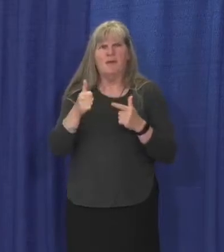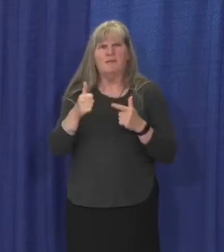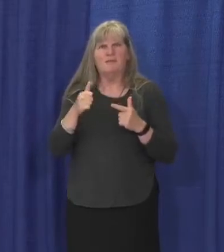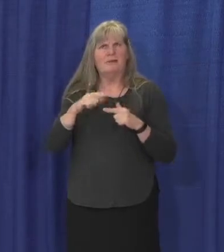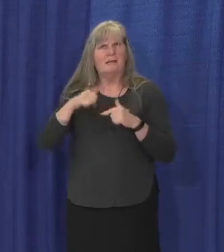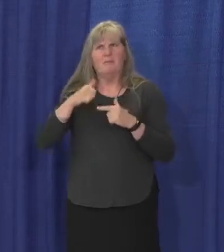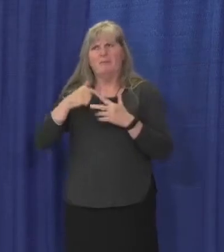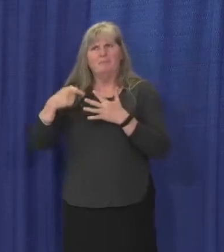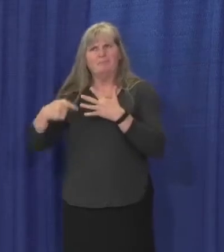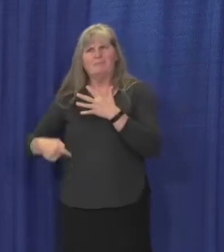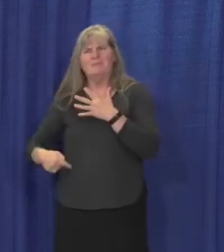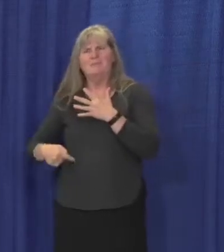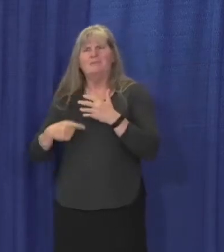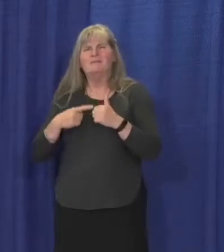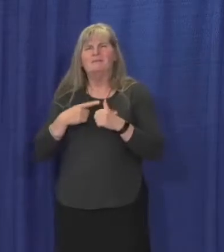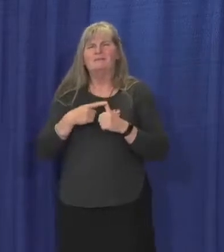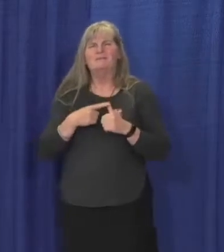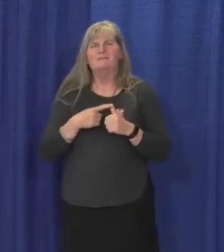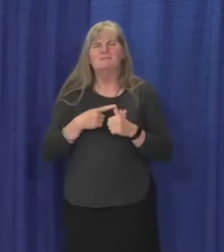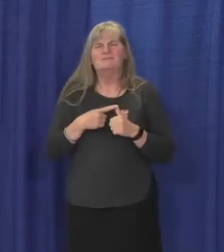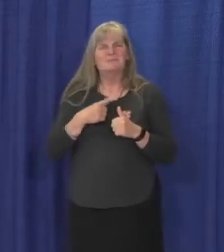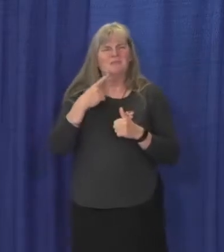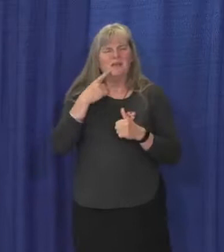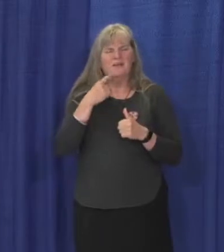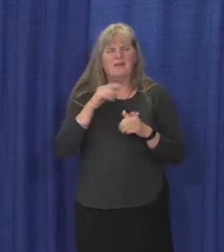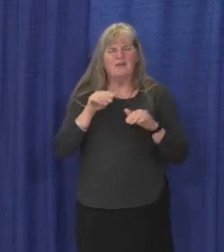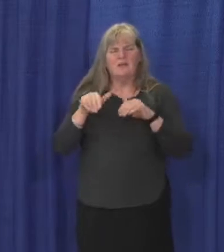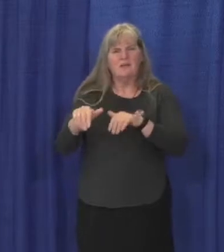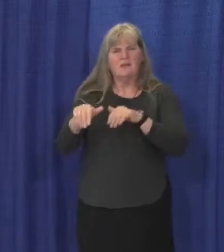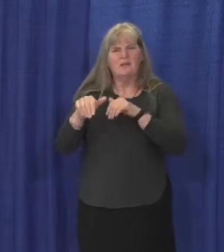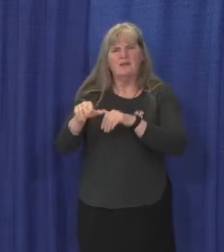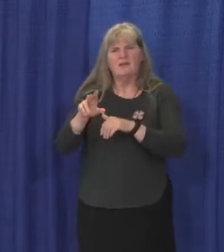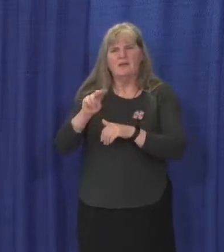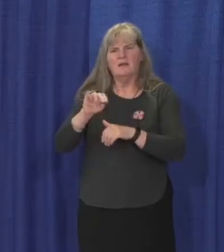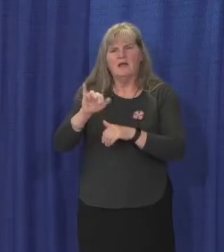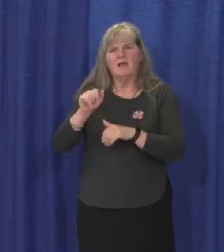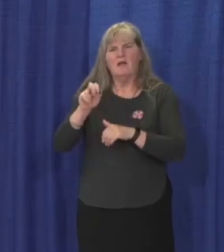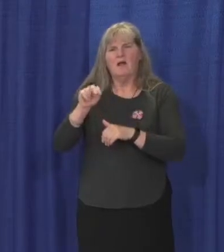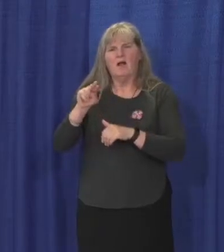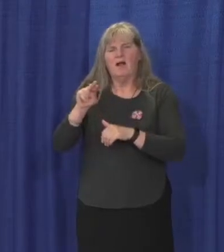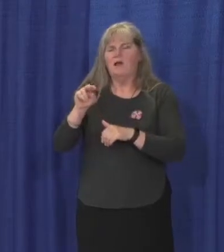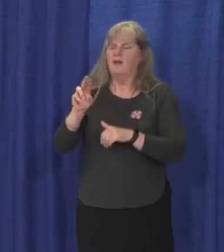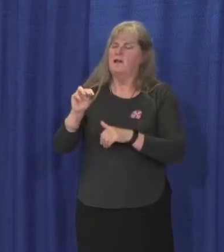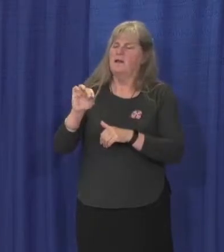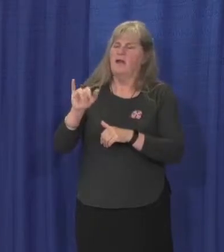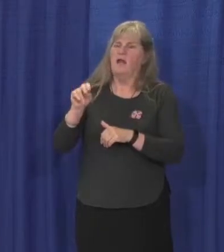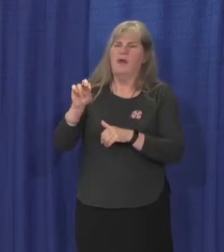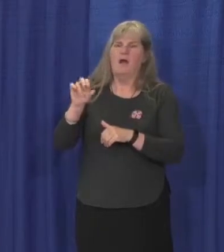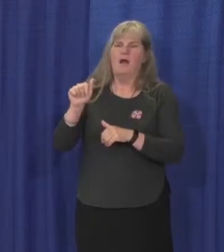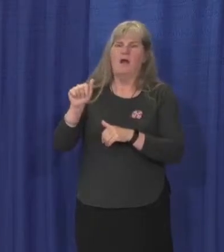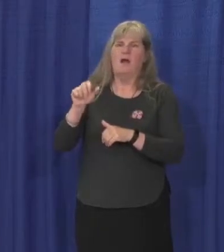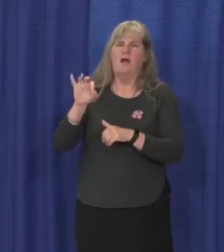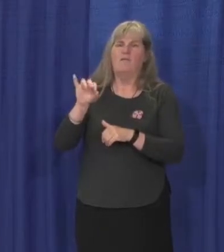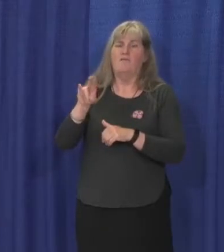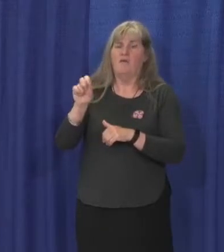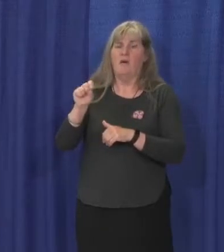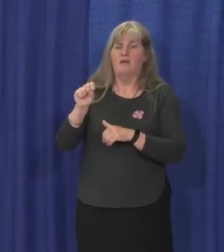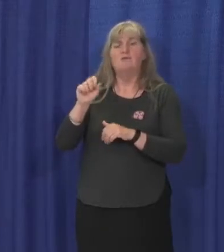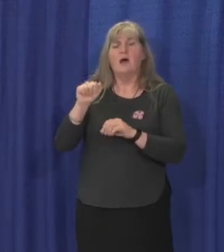Durham region, I know -- I think Niagara Falls but why don't we